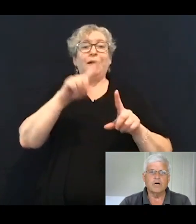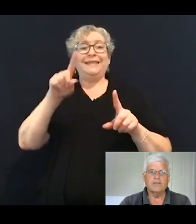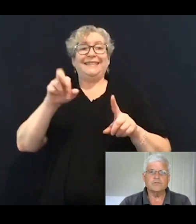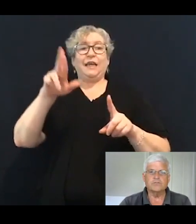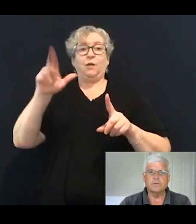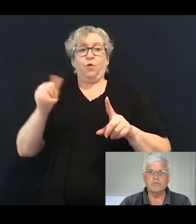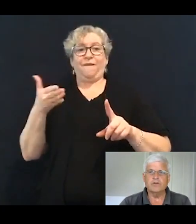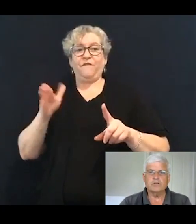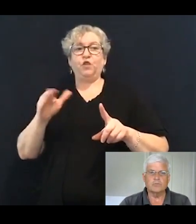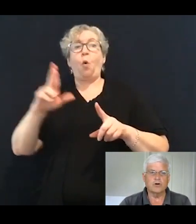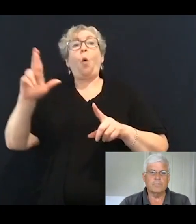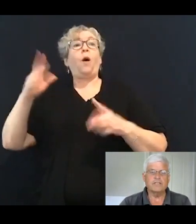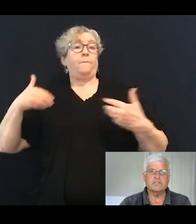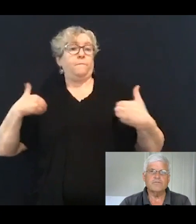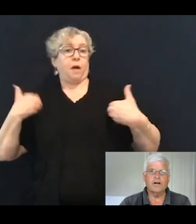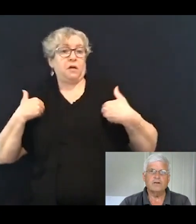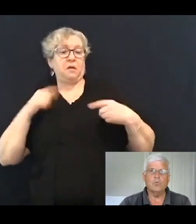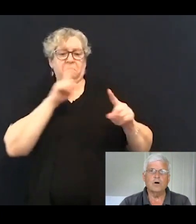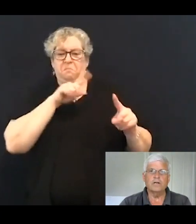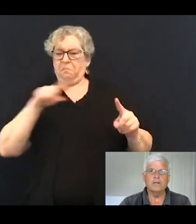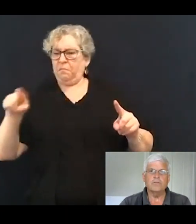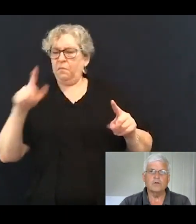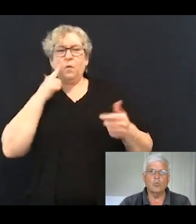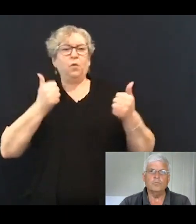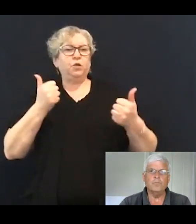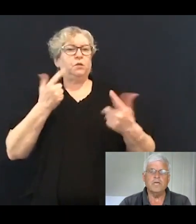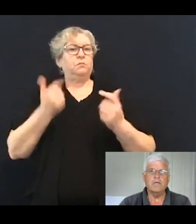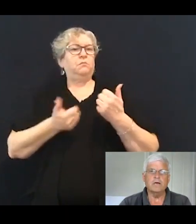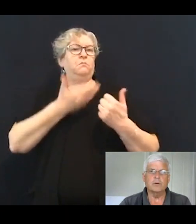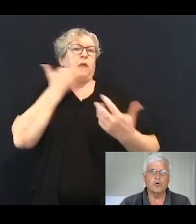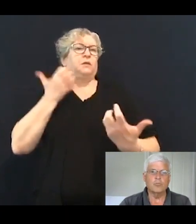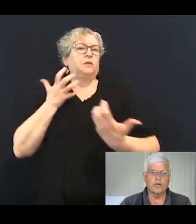or primates to find one that would be an appropriate model.